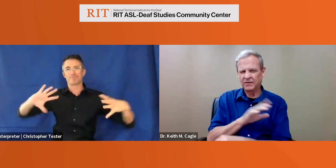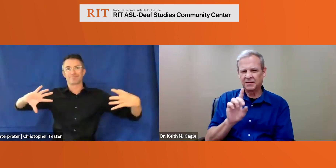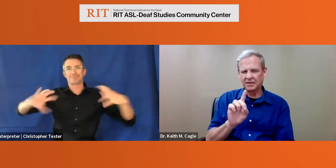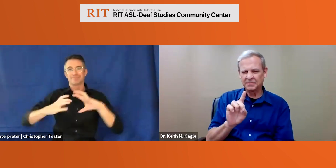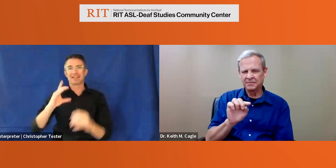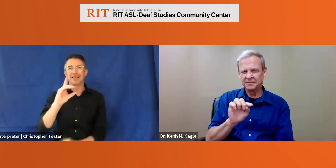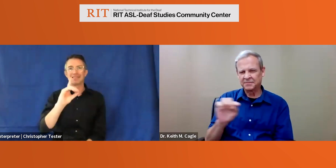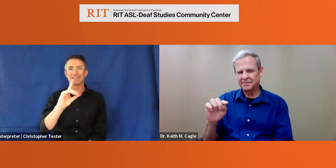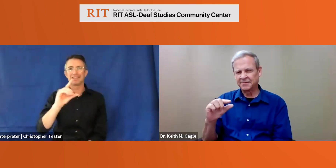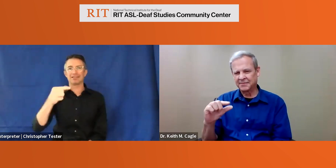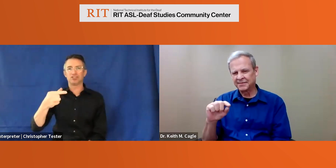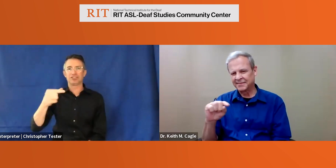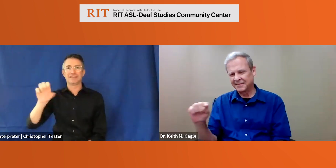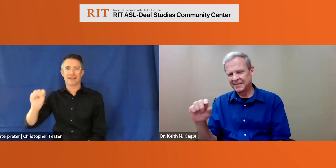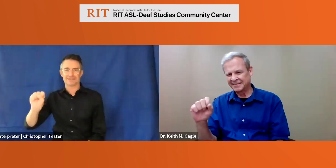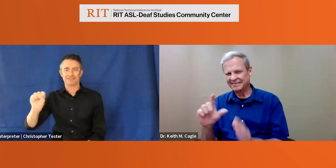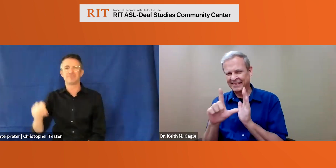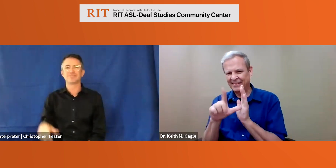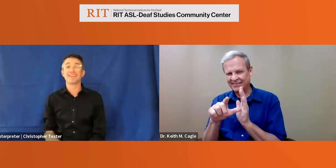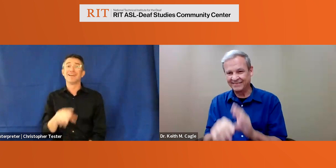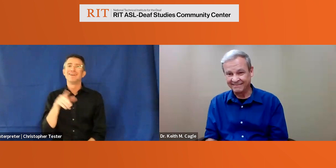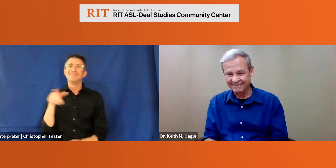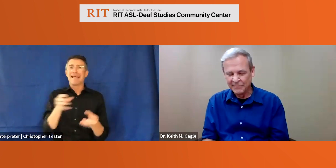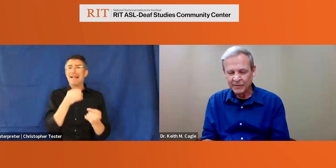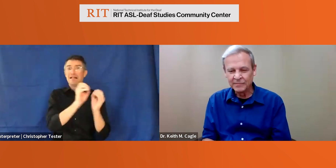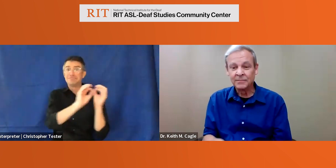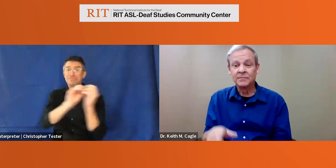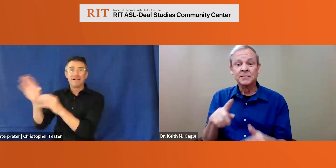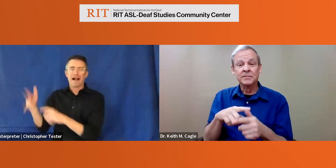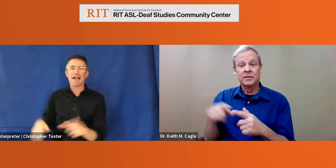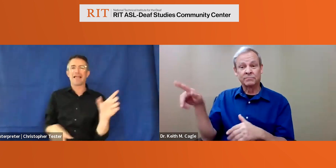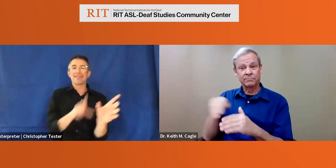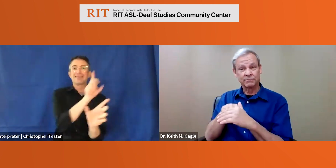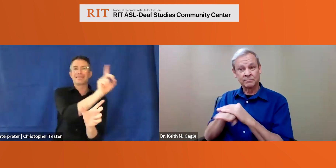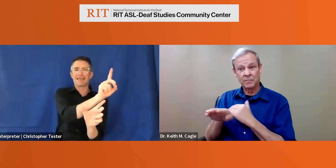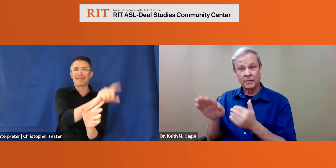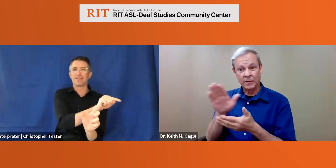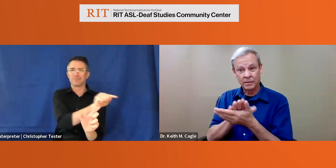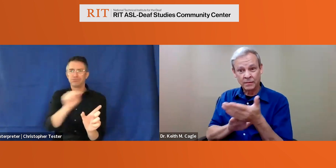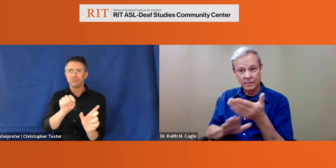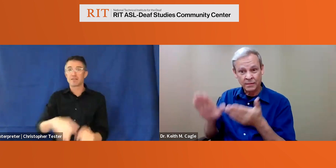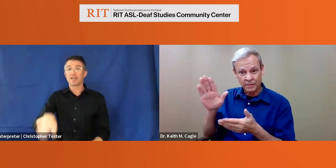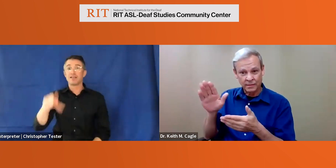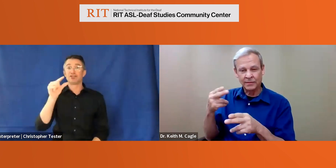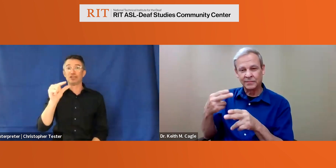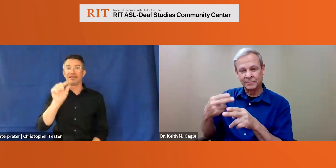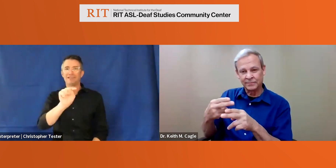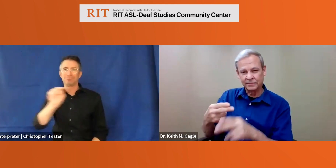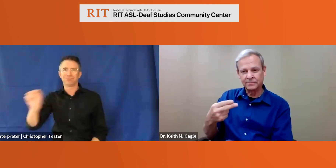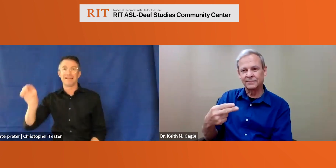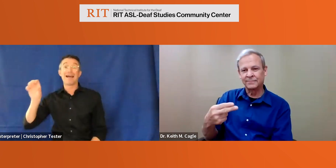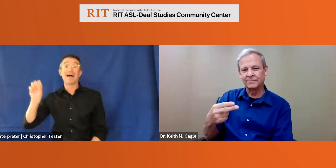that is called DSG-- >> DGS. DGS. Excuse me.